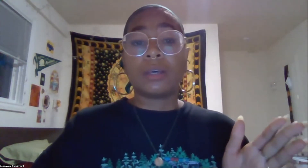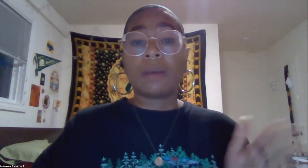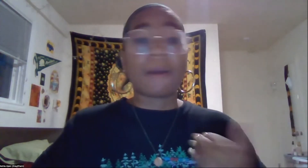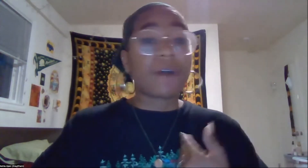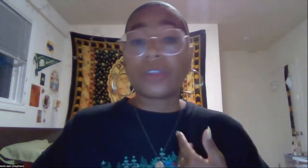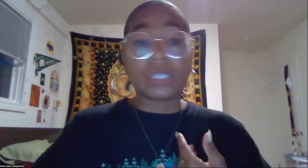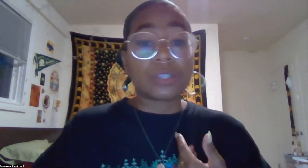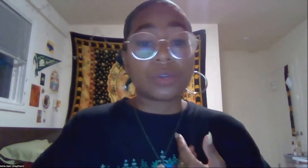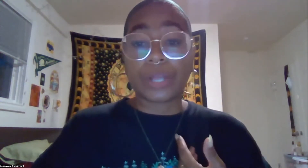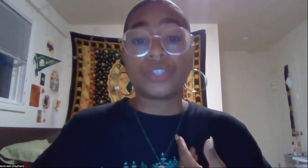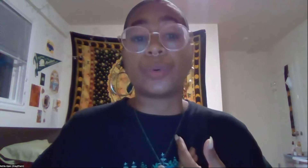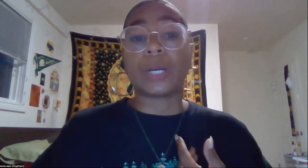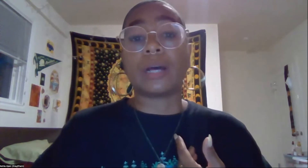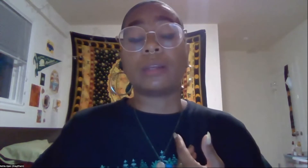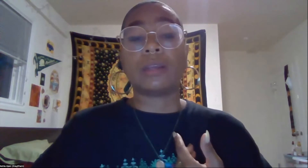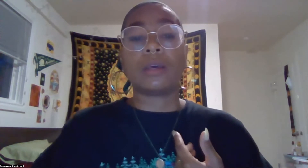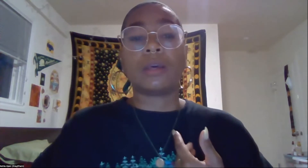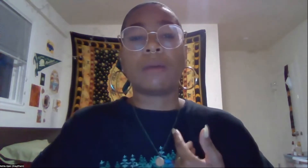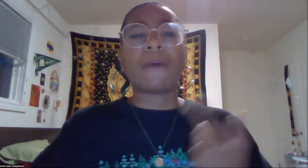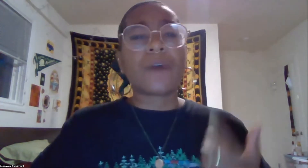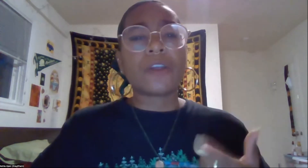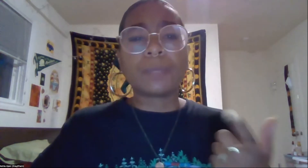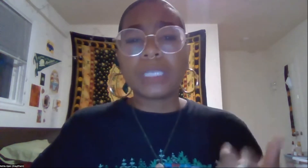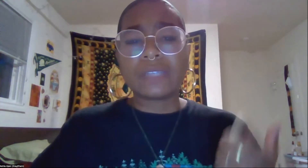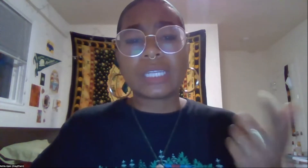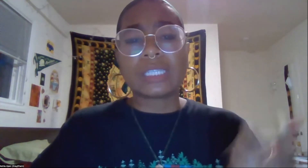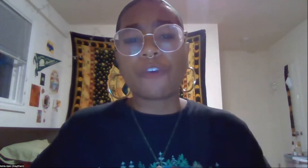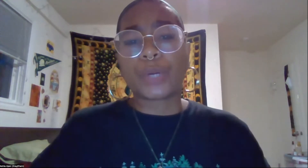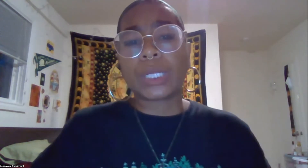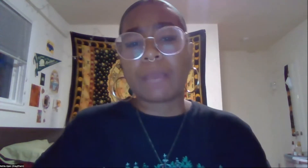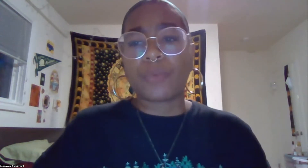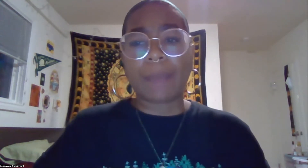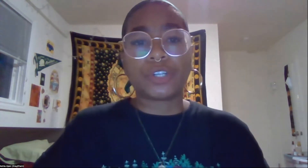my father is no stranger to a gun. my father believes in a self proclaimed rapture.